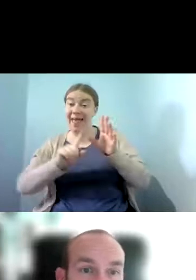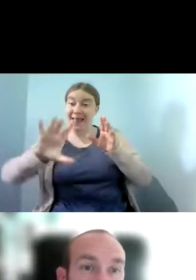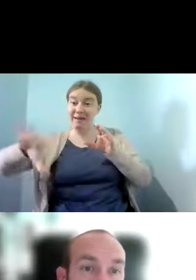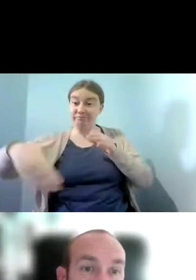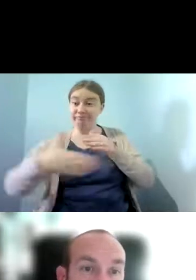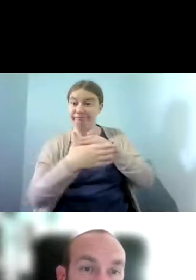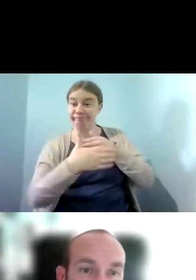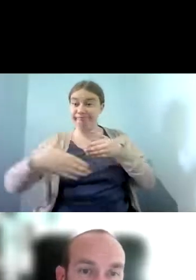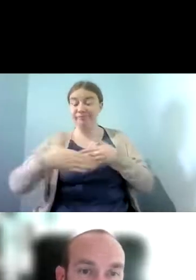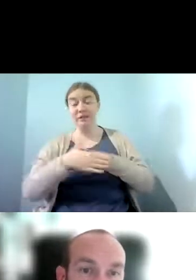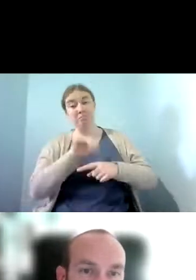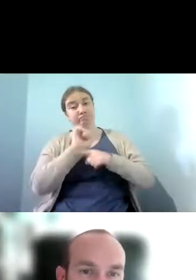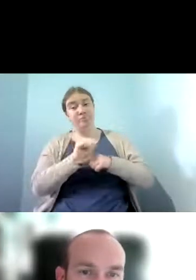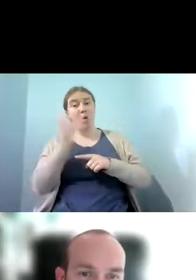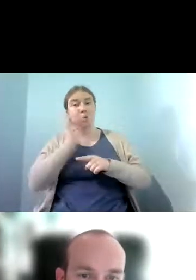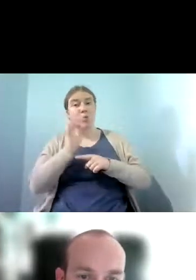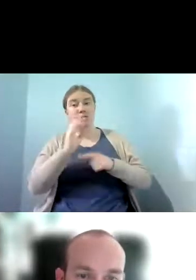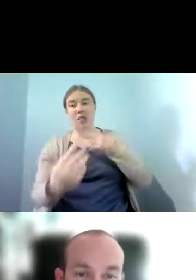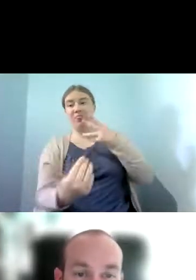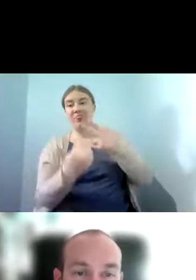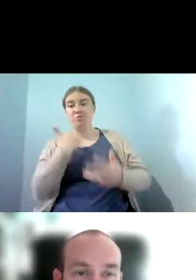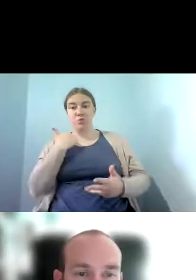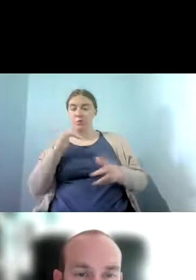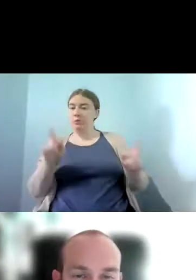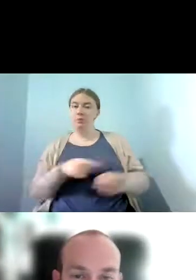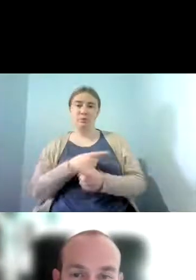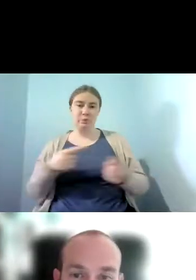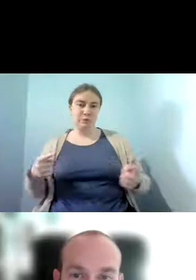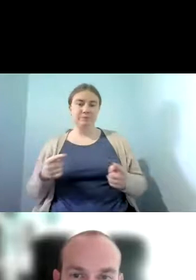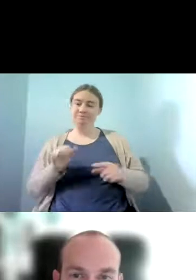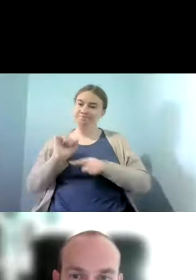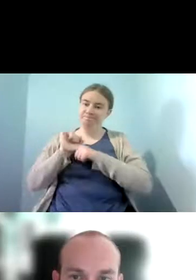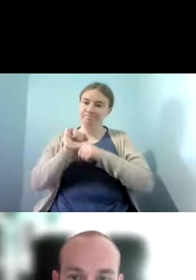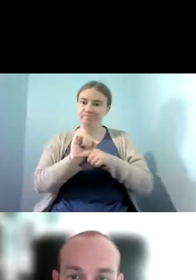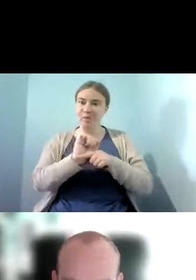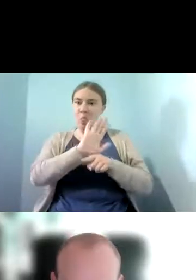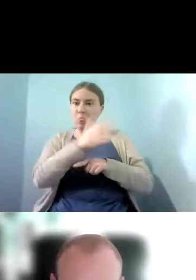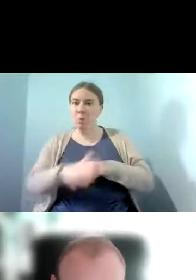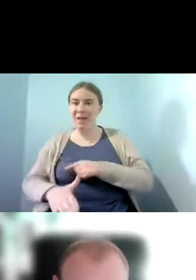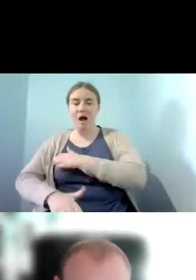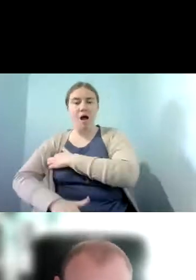water leaking around the outside of the um original weir when it was being constructed